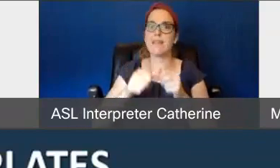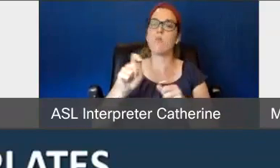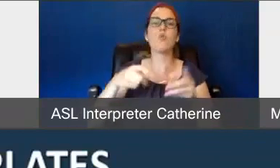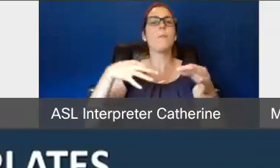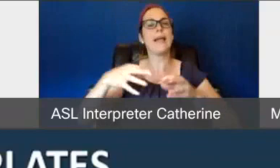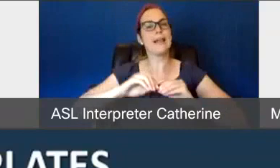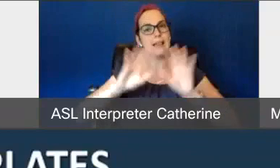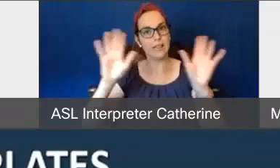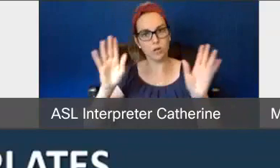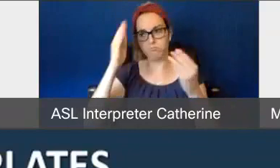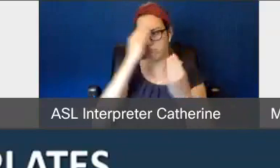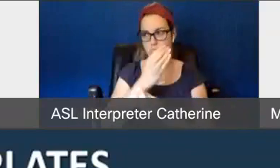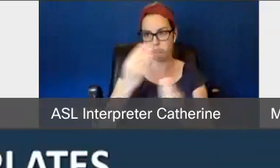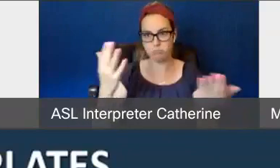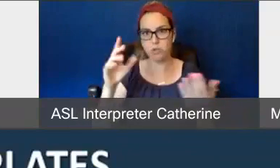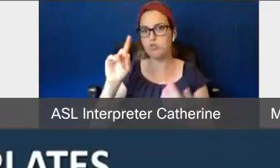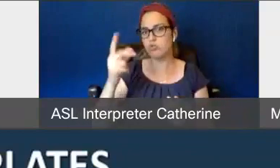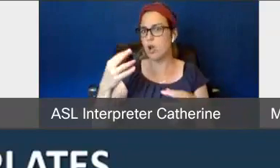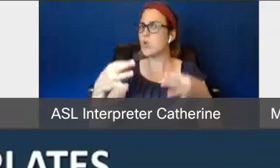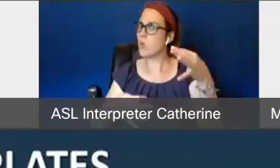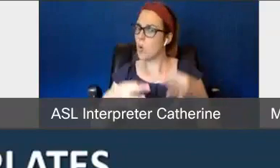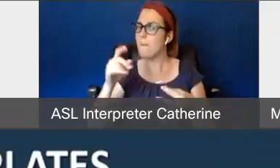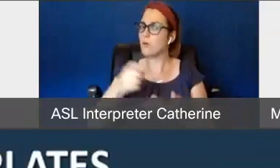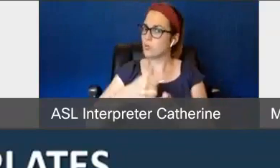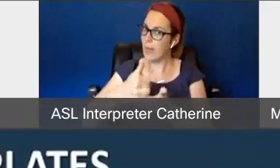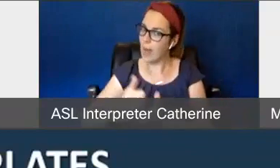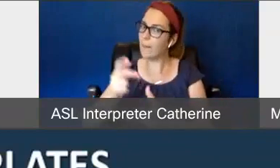option that they will accept and follow the medical advice